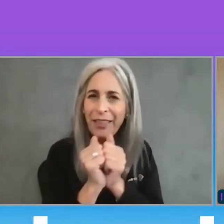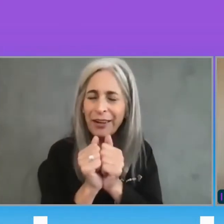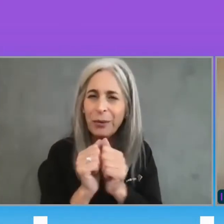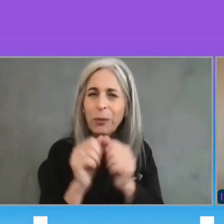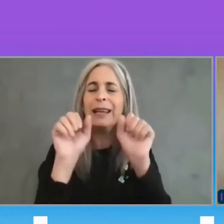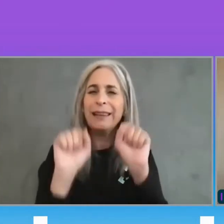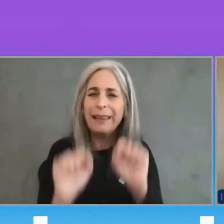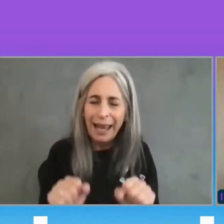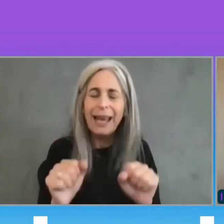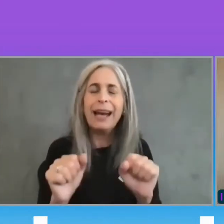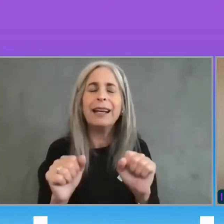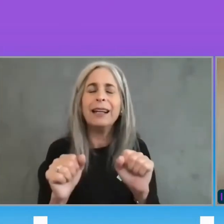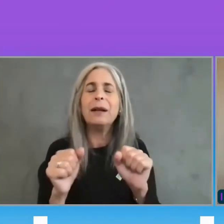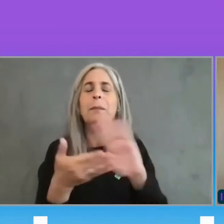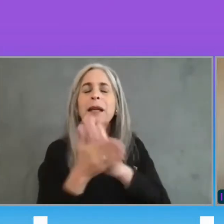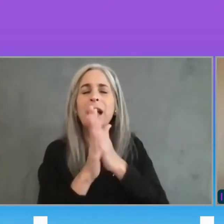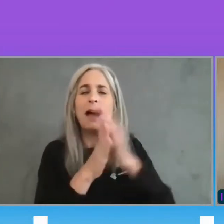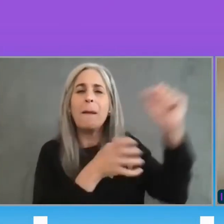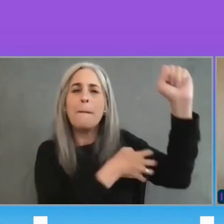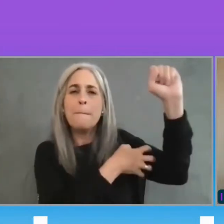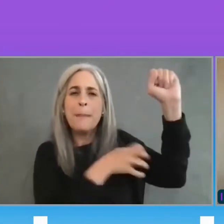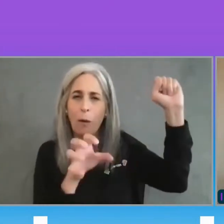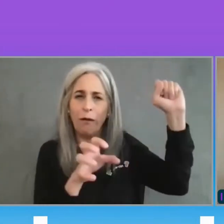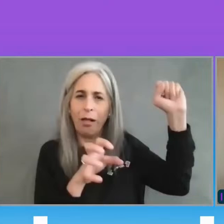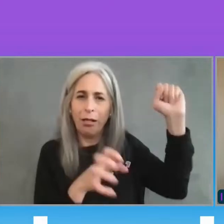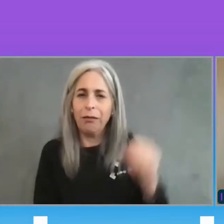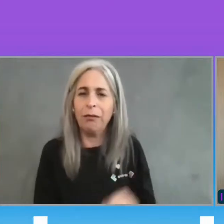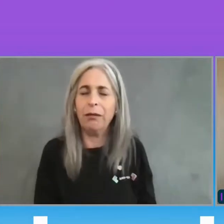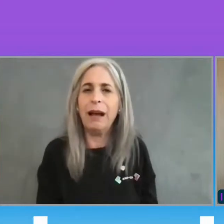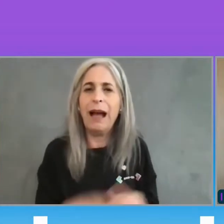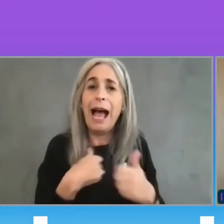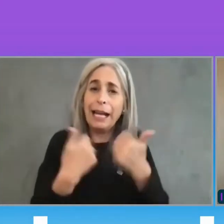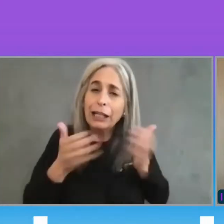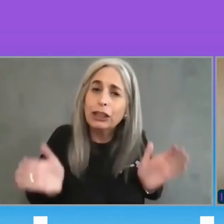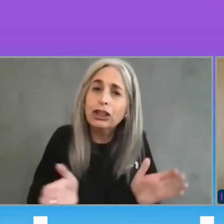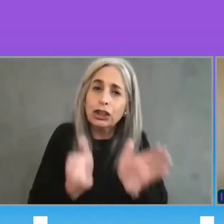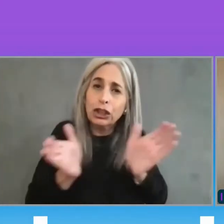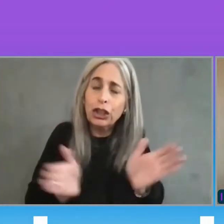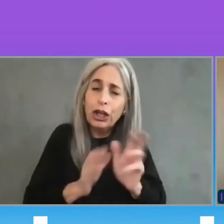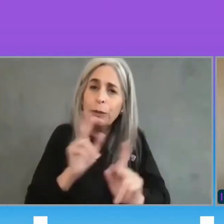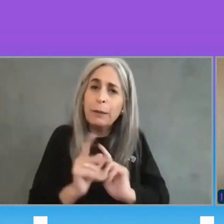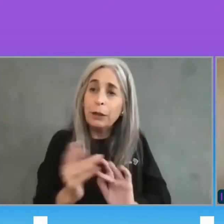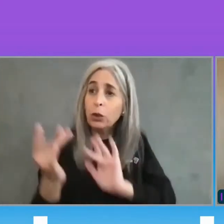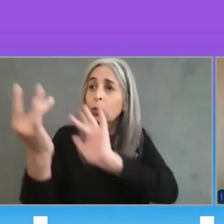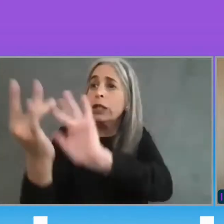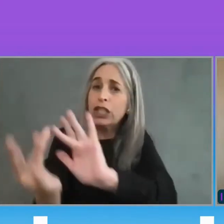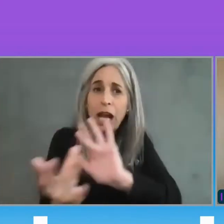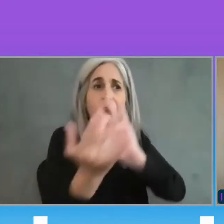can be very effective. We can be very powerful. So I urge people